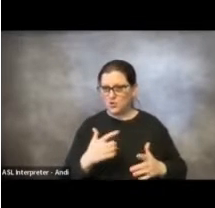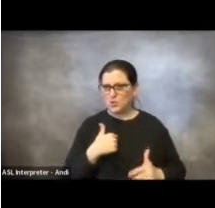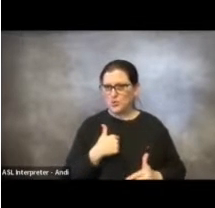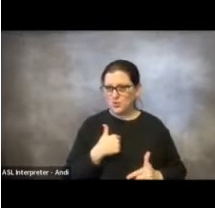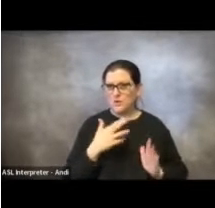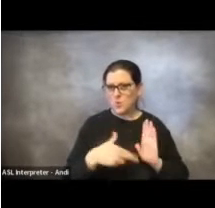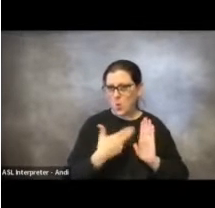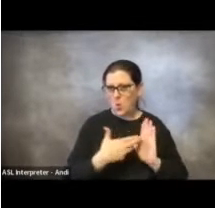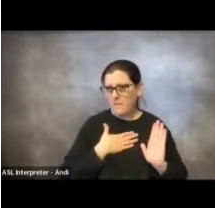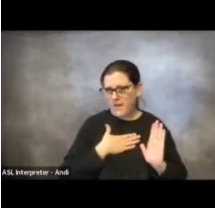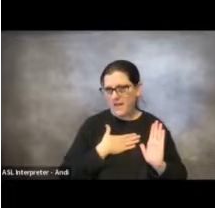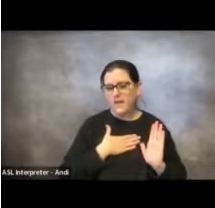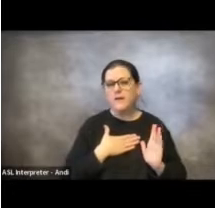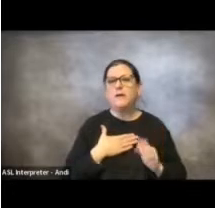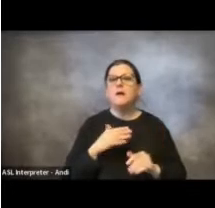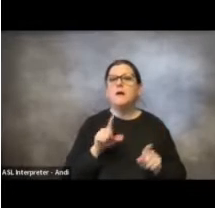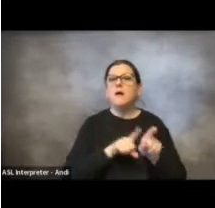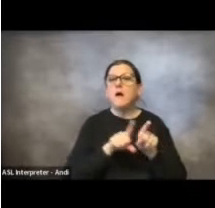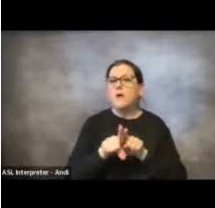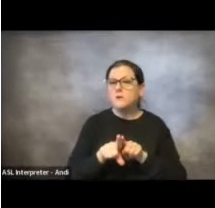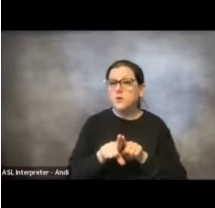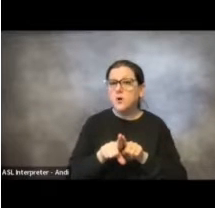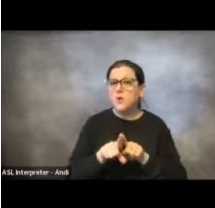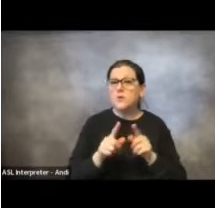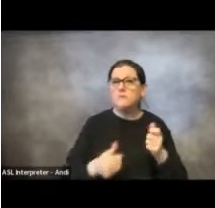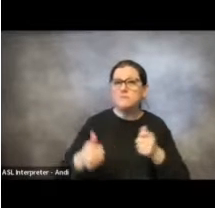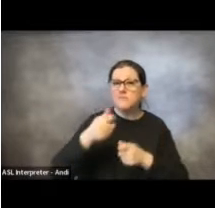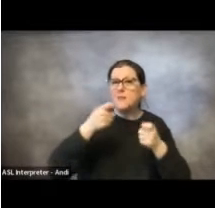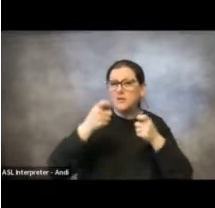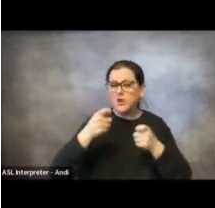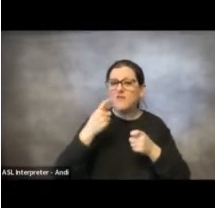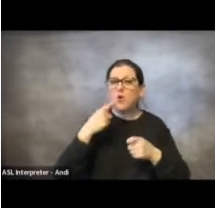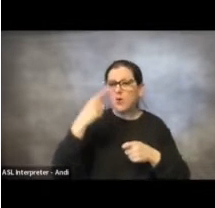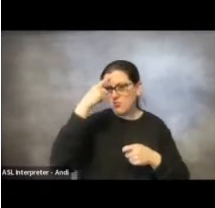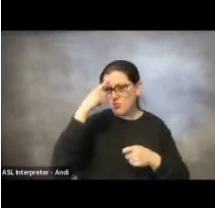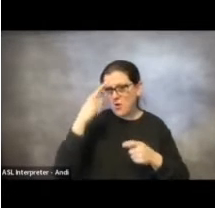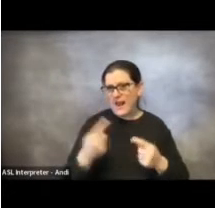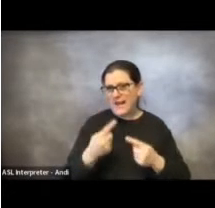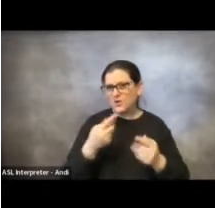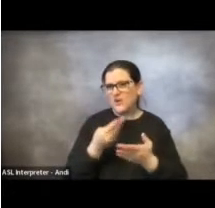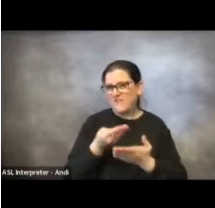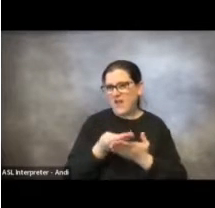I also am the administrator of our brain injury funds and program here in Utah.